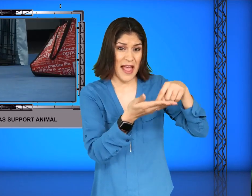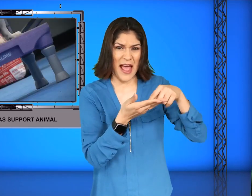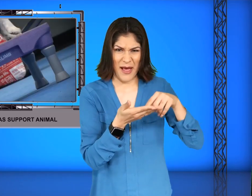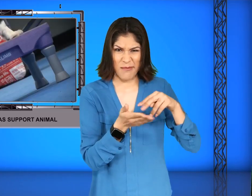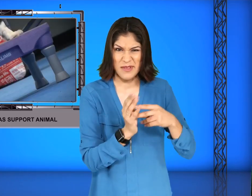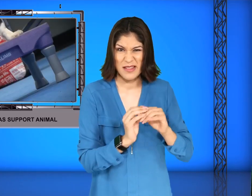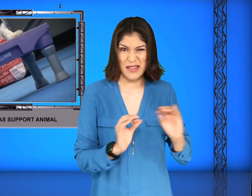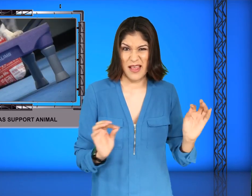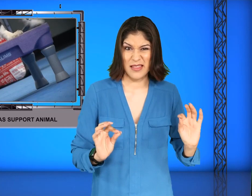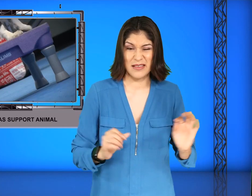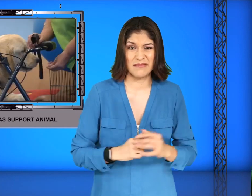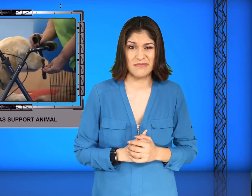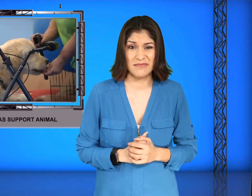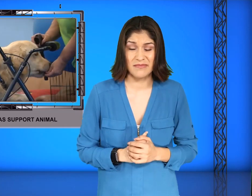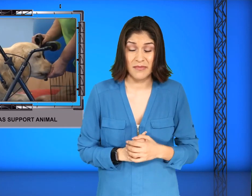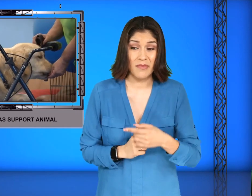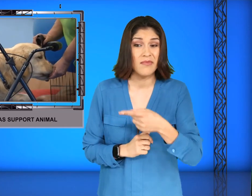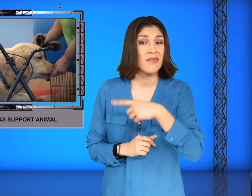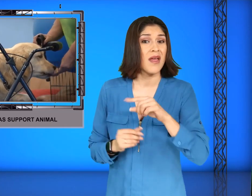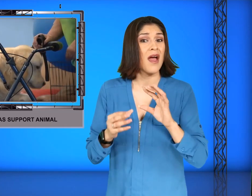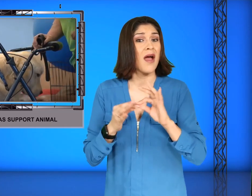paper for registry on one of those websites but it doesn't mean anything.